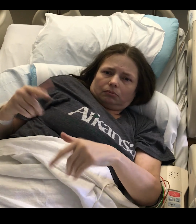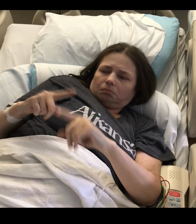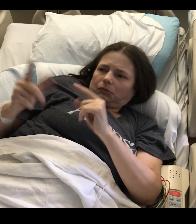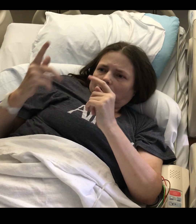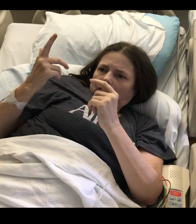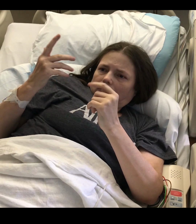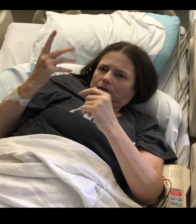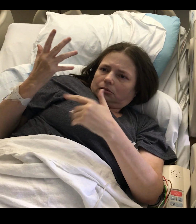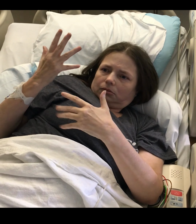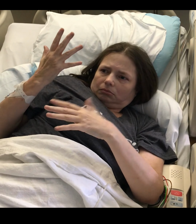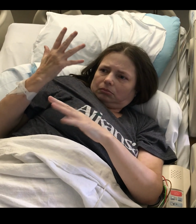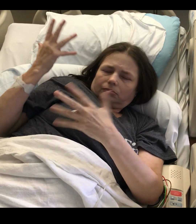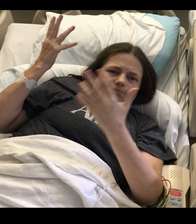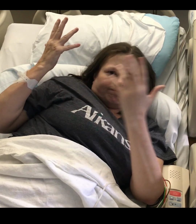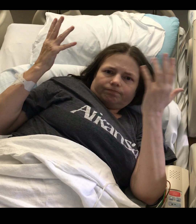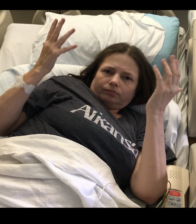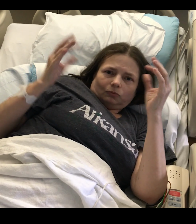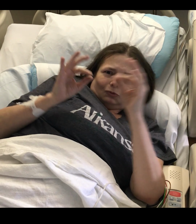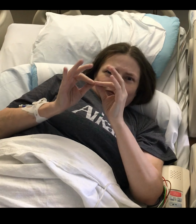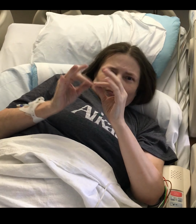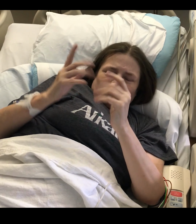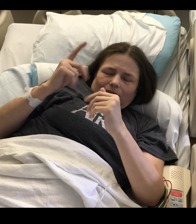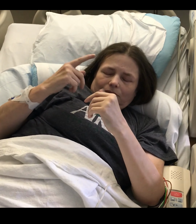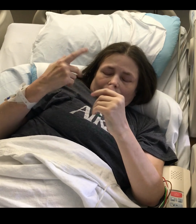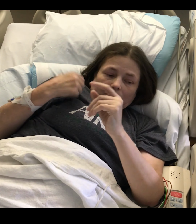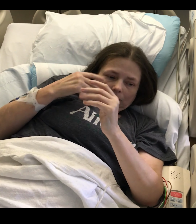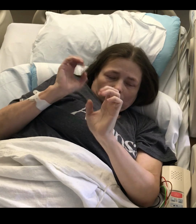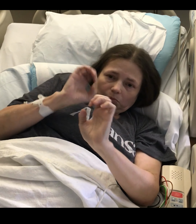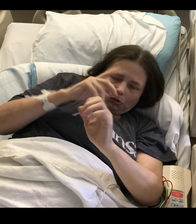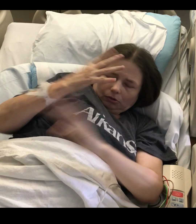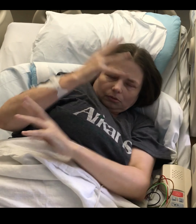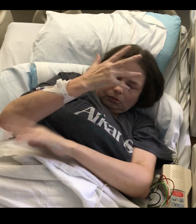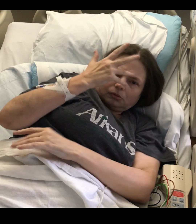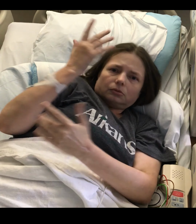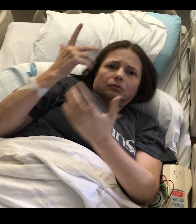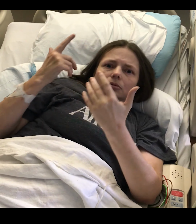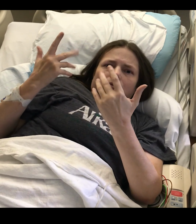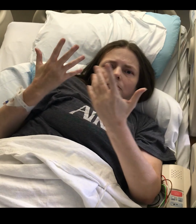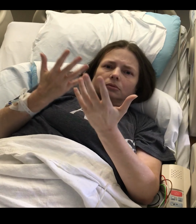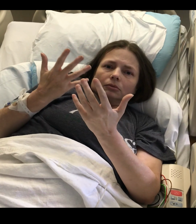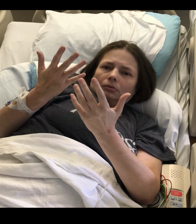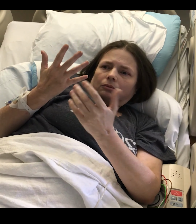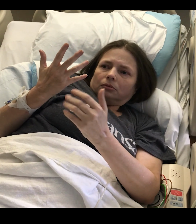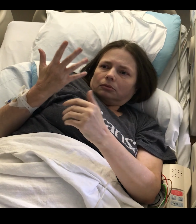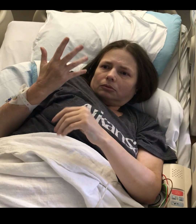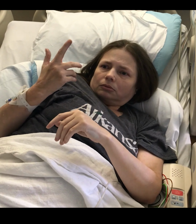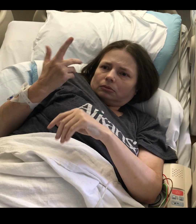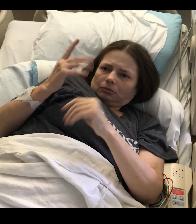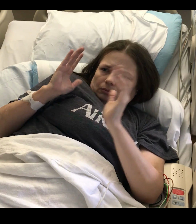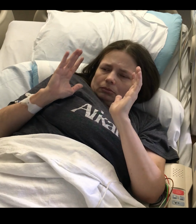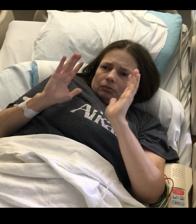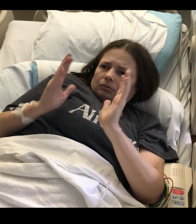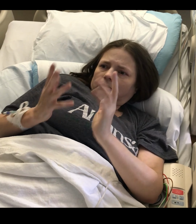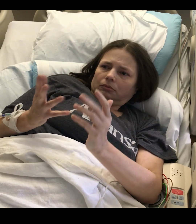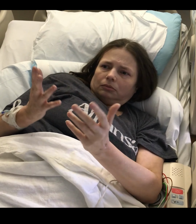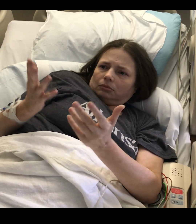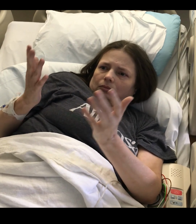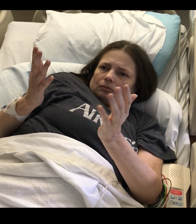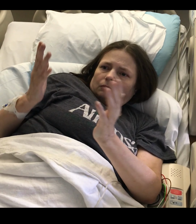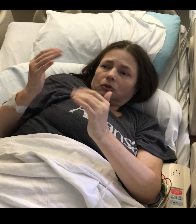They truly tried their best but when I had emergent crises, it was clear an interpreter was the only way.